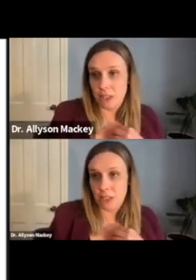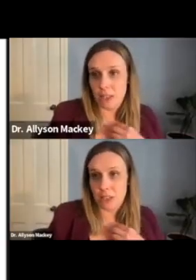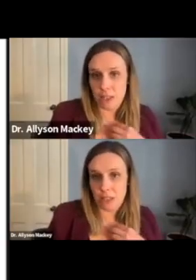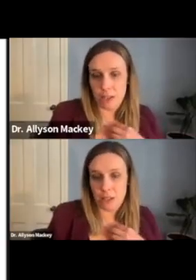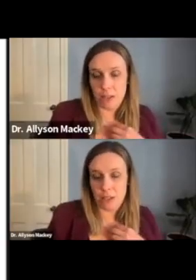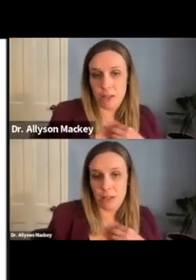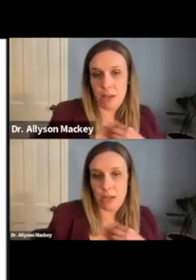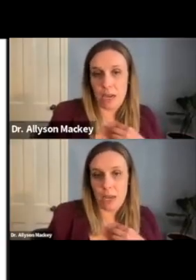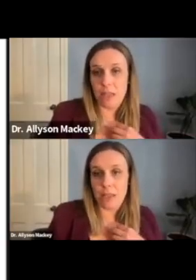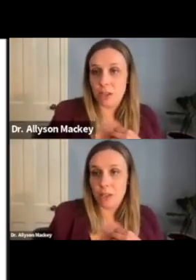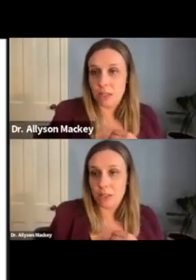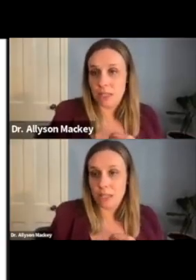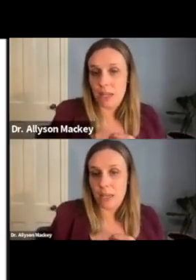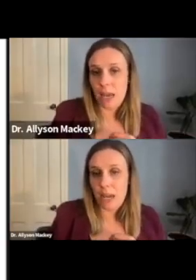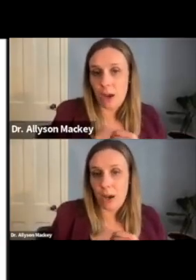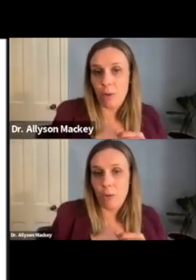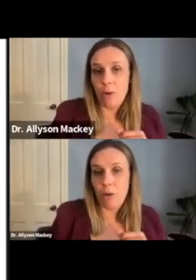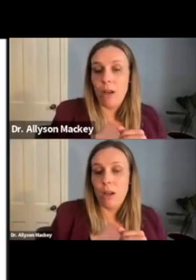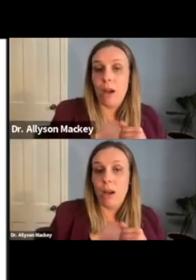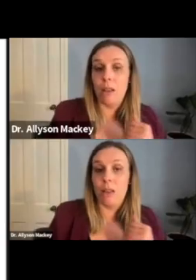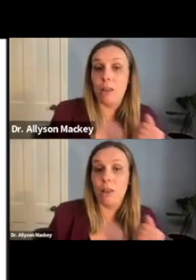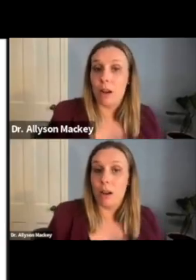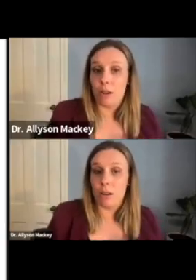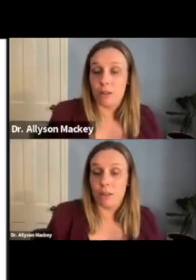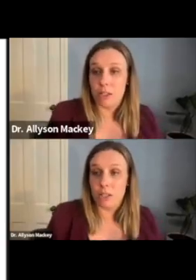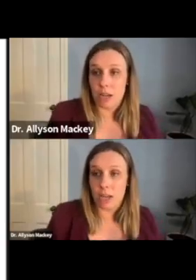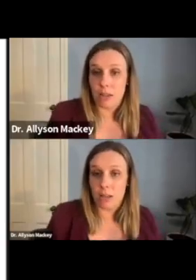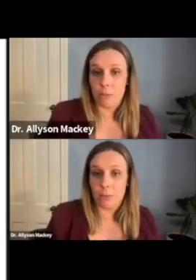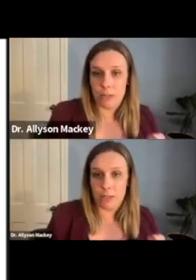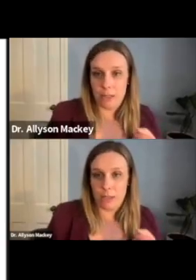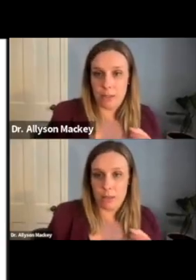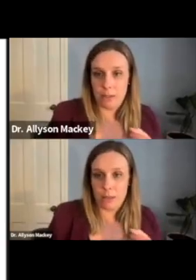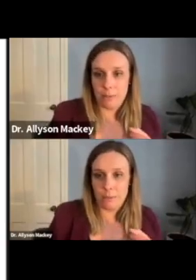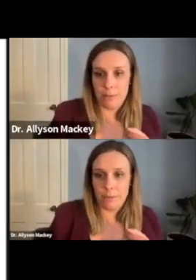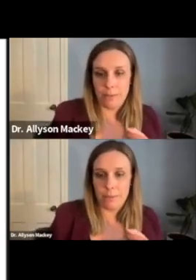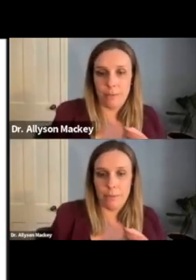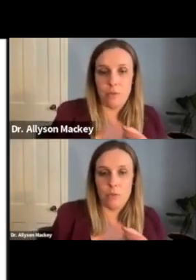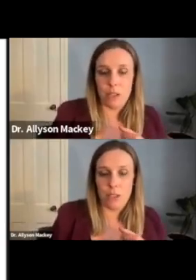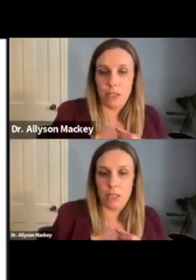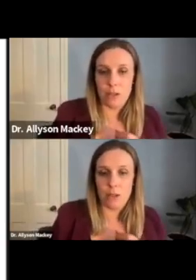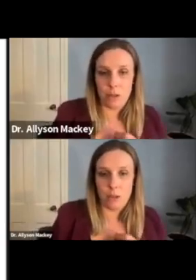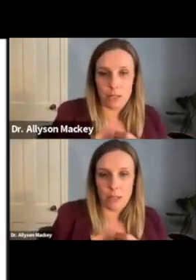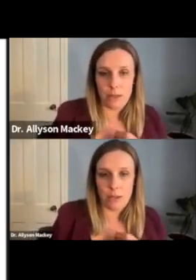teaching condition and then you'll see how long the child persists just as two